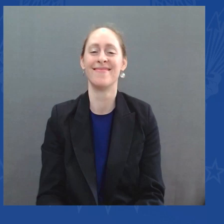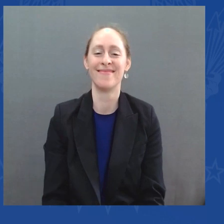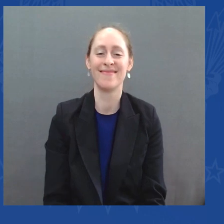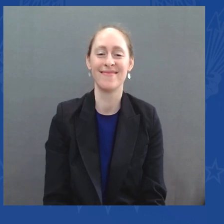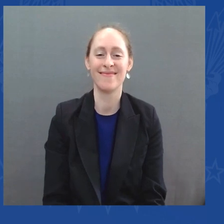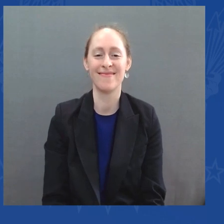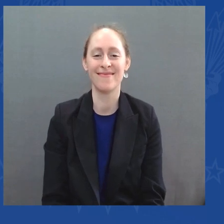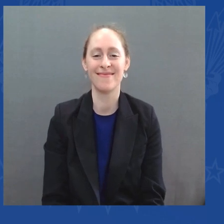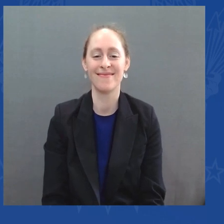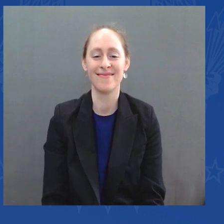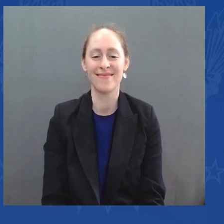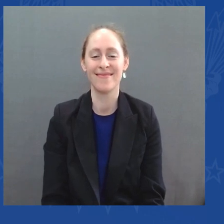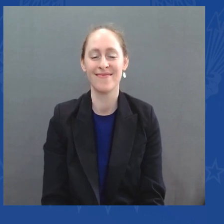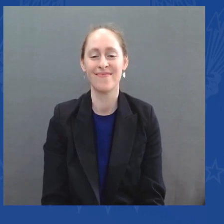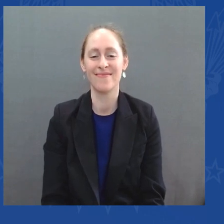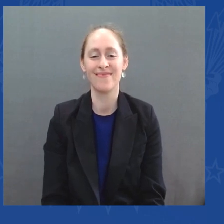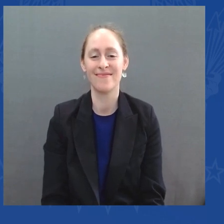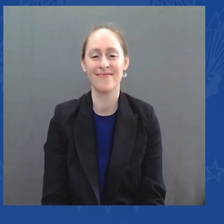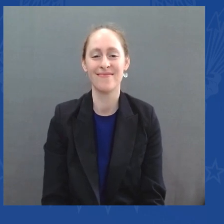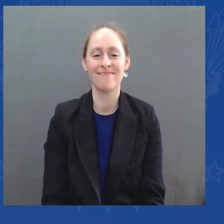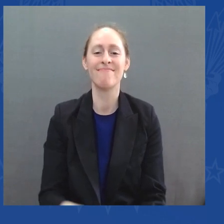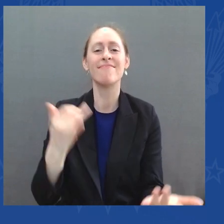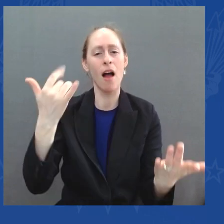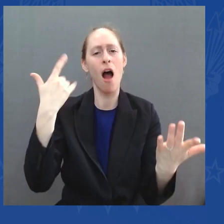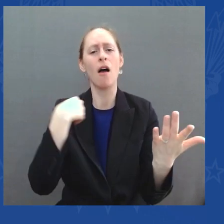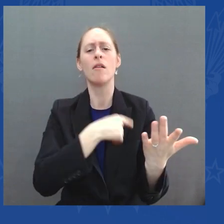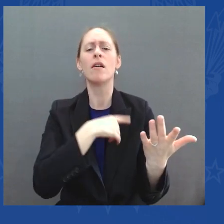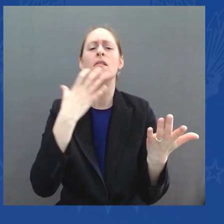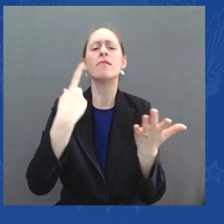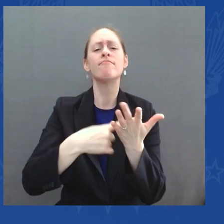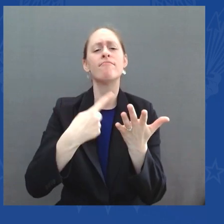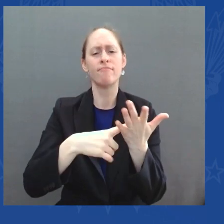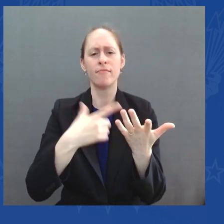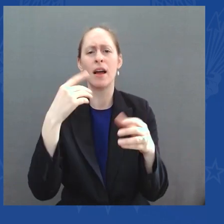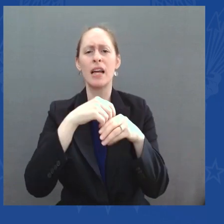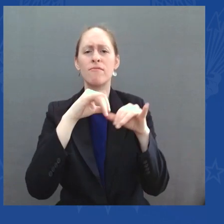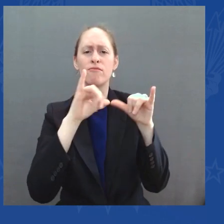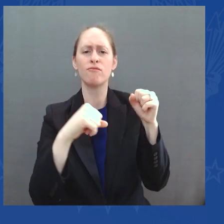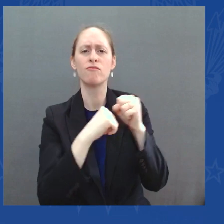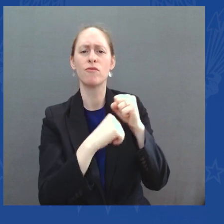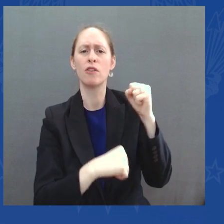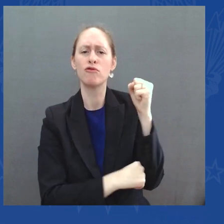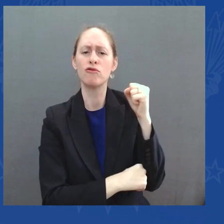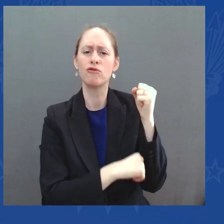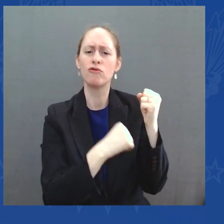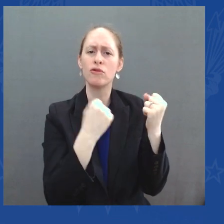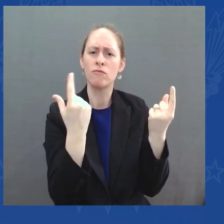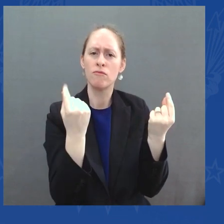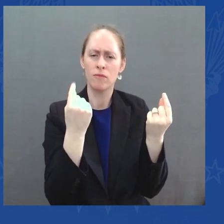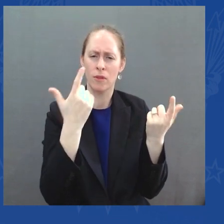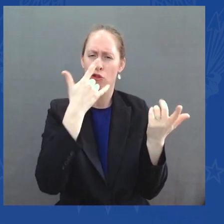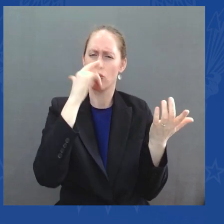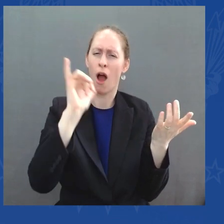one of the faces that are out there in these type of cabs out there making things happen. And that's Maria Rodriguez.